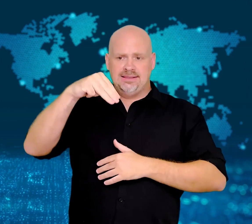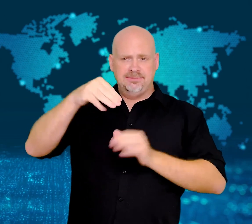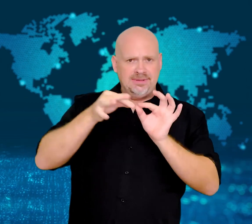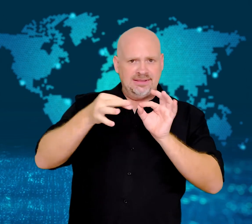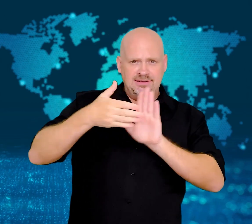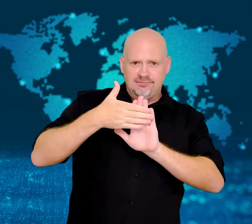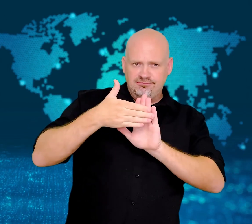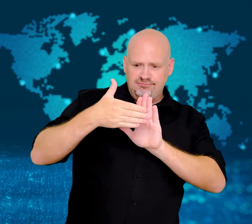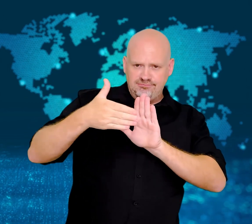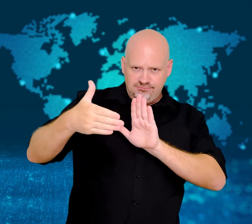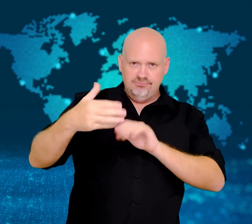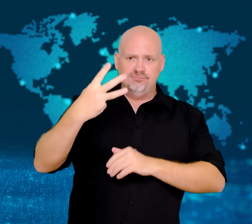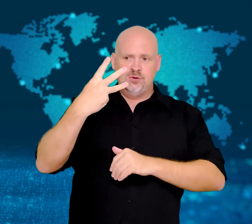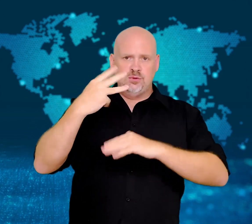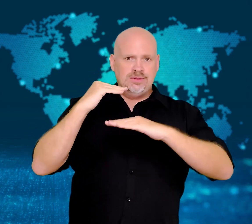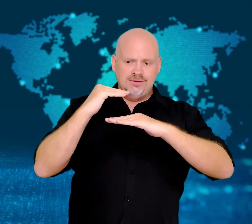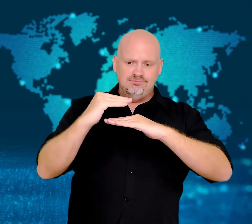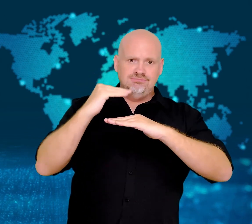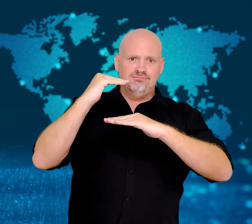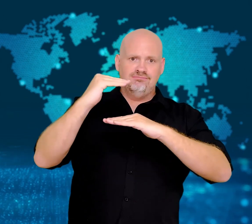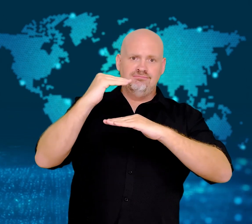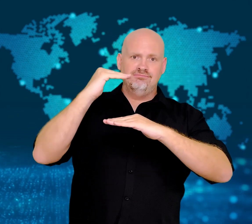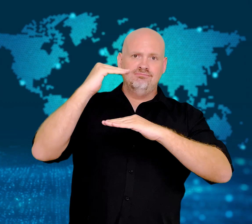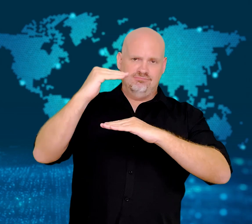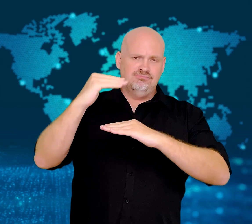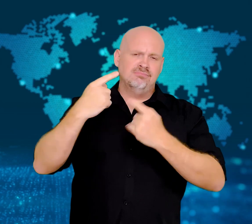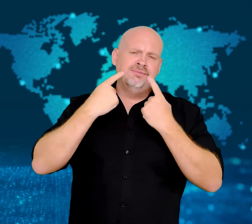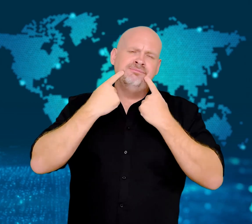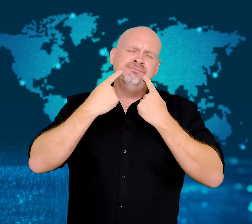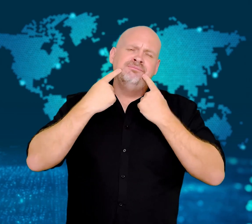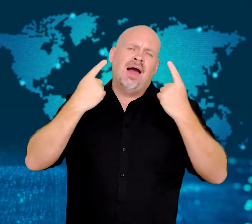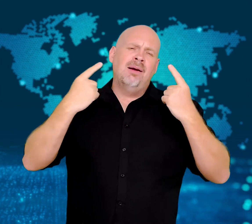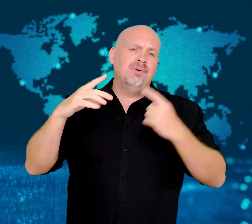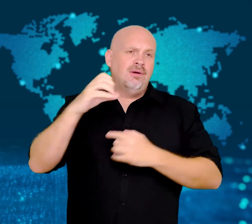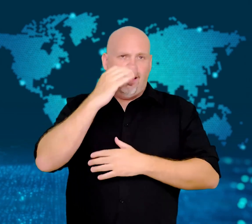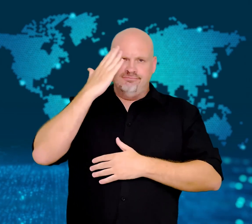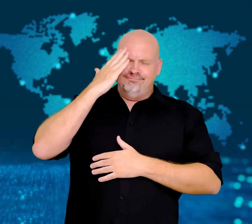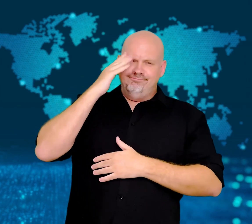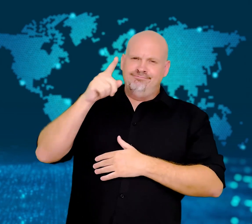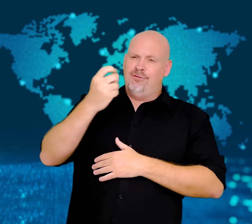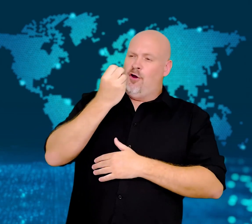three-story eatery, was a famous landmark in Hong Kong.